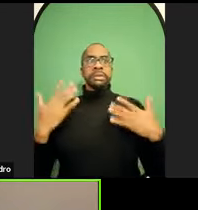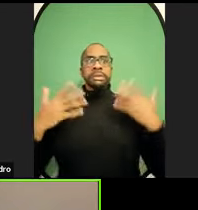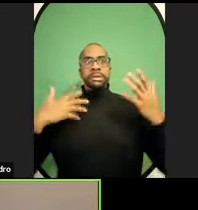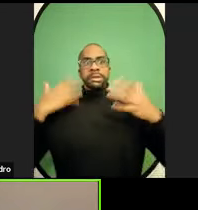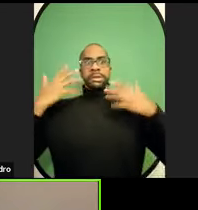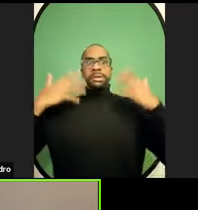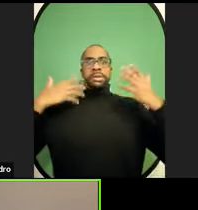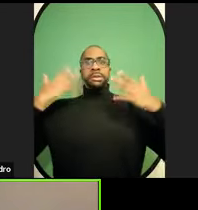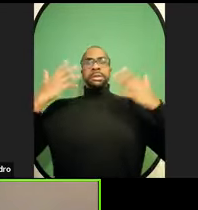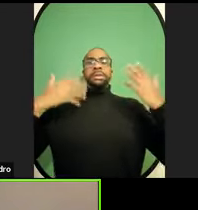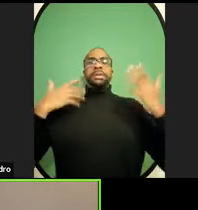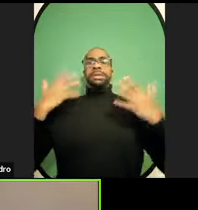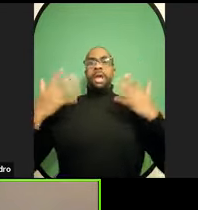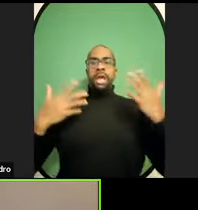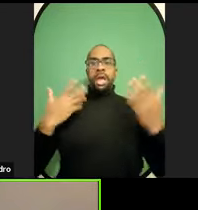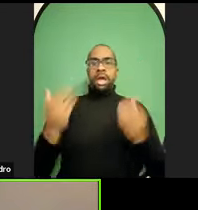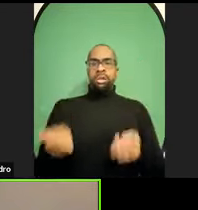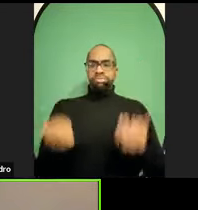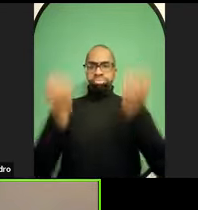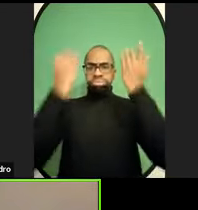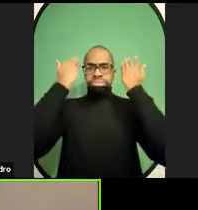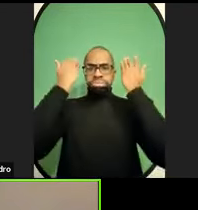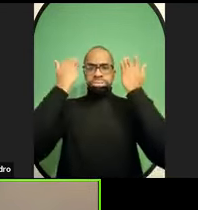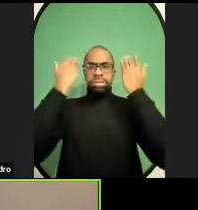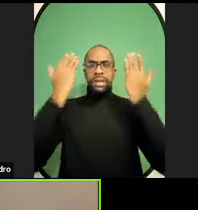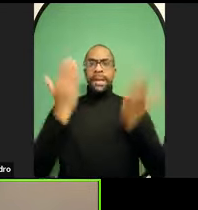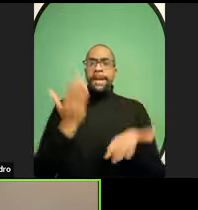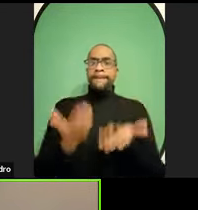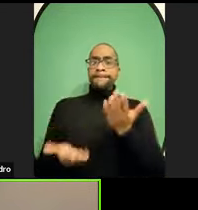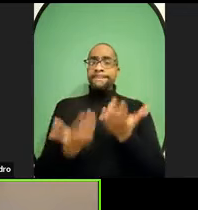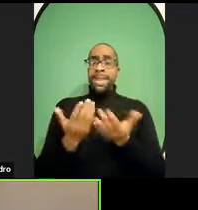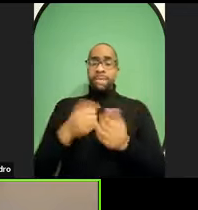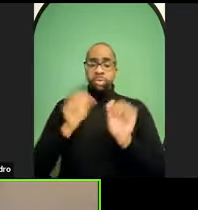overstimulated.